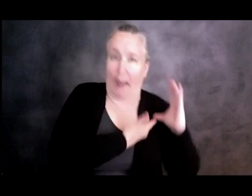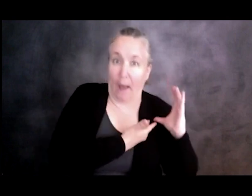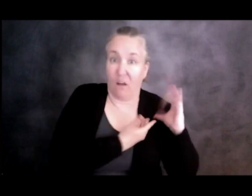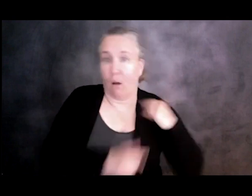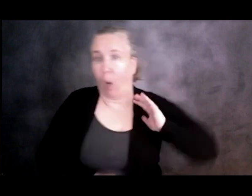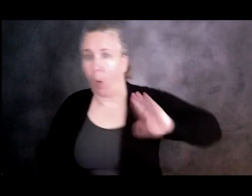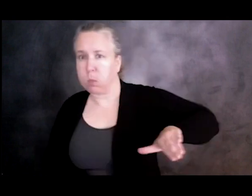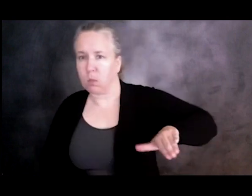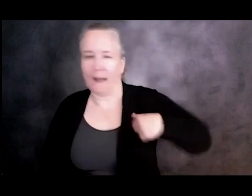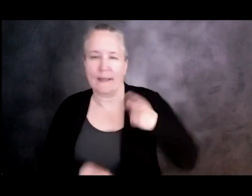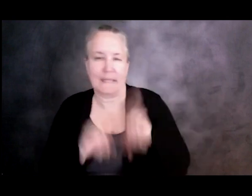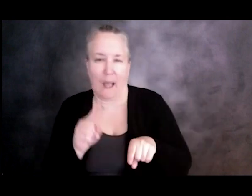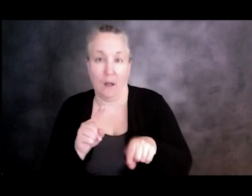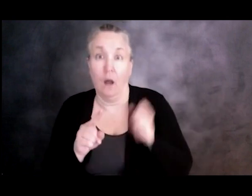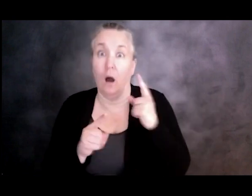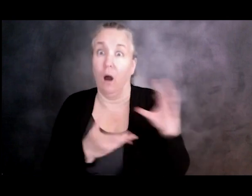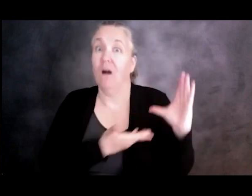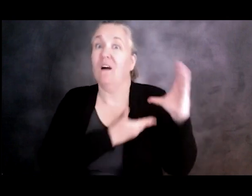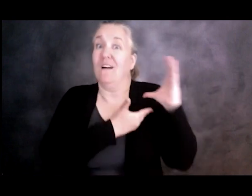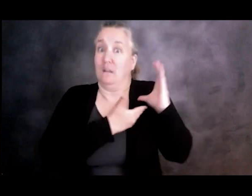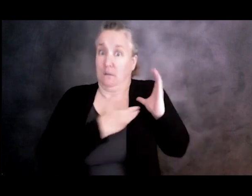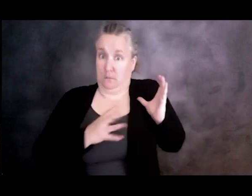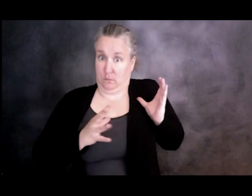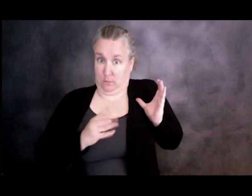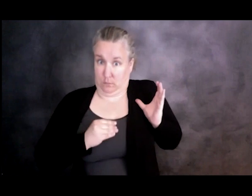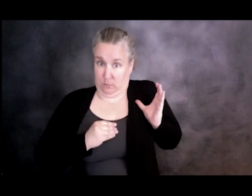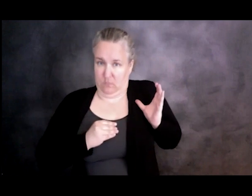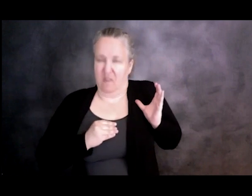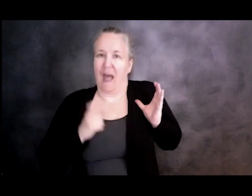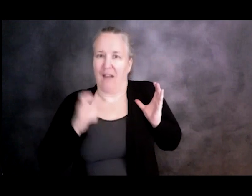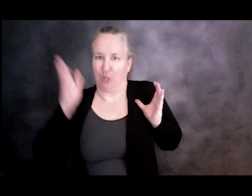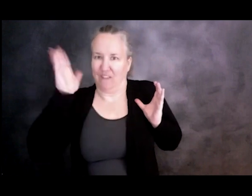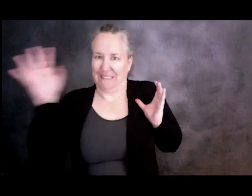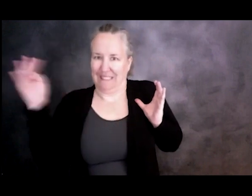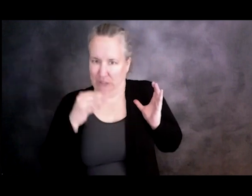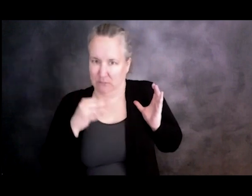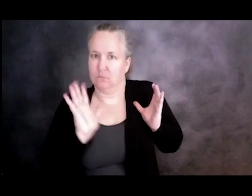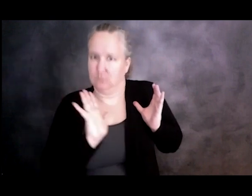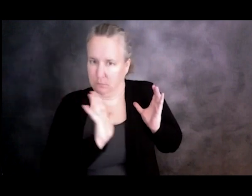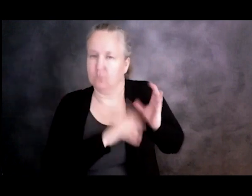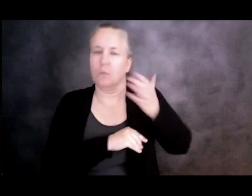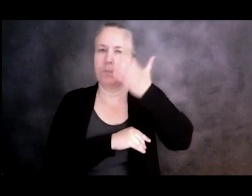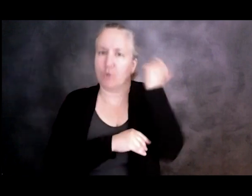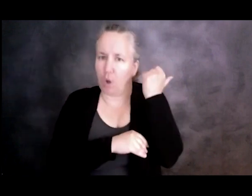but it's one that I have to take on very self-consciously and that I have to draw attention to constantly because there are a lot of people who